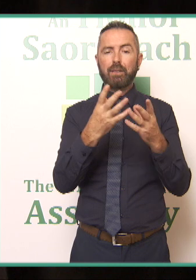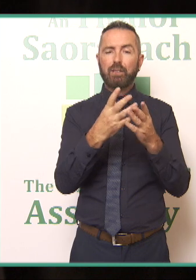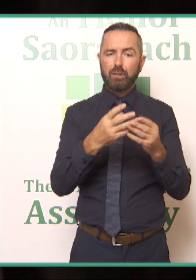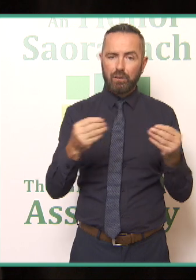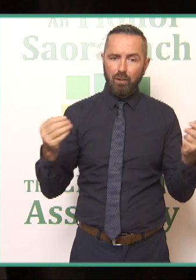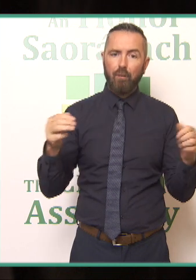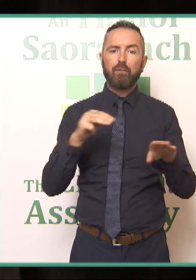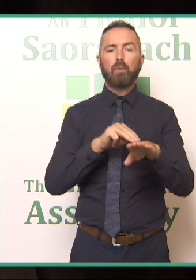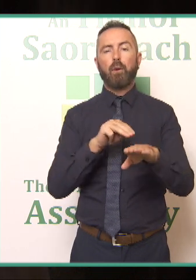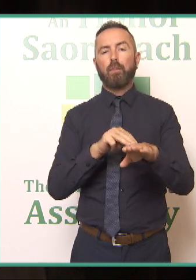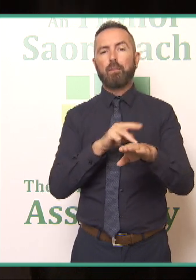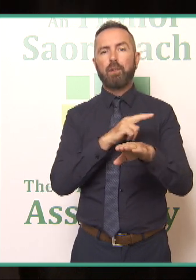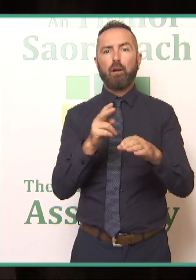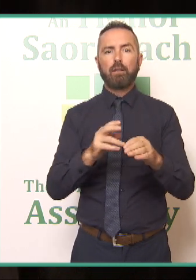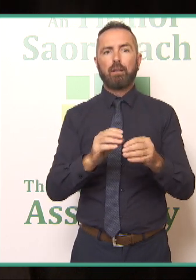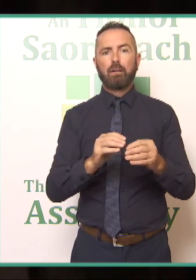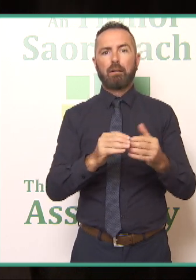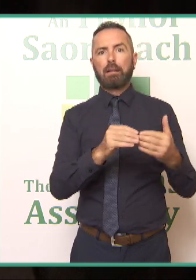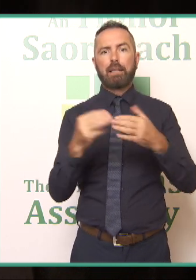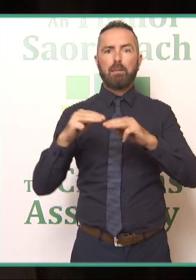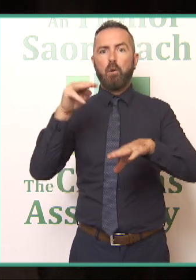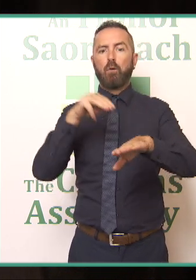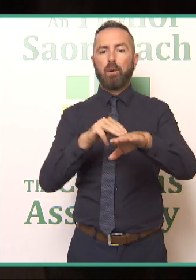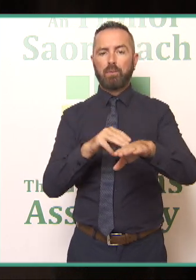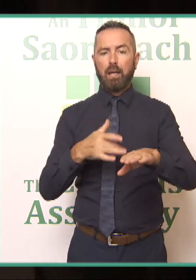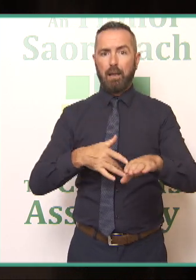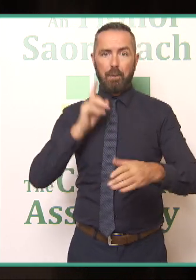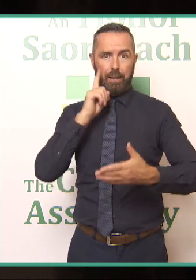for this biodiversity crisis that we have and I completely believe that I'm not being insincere